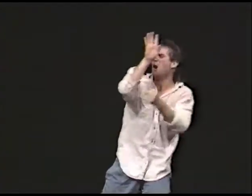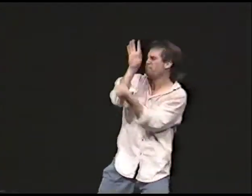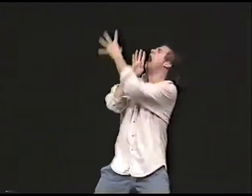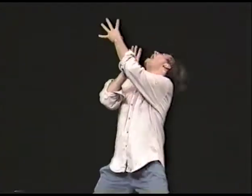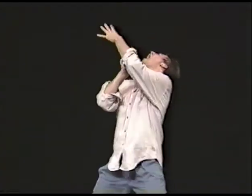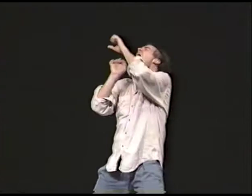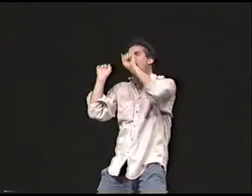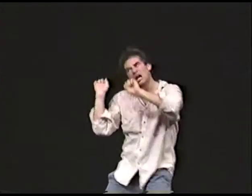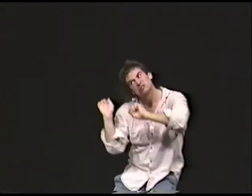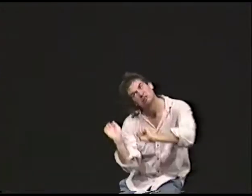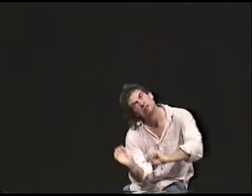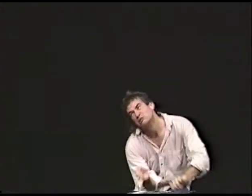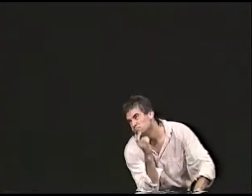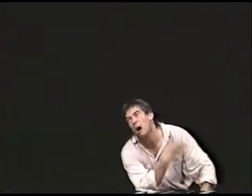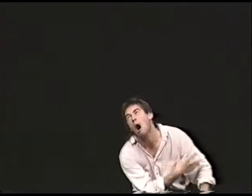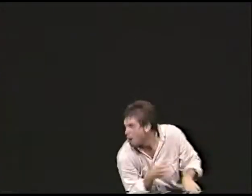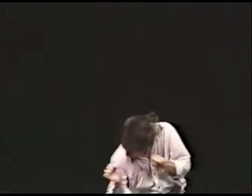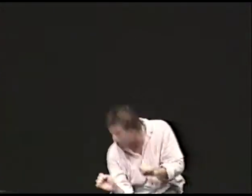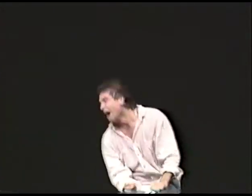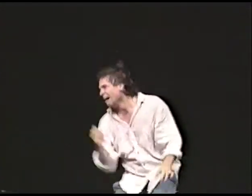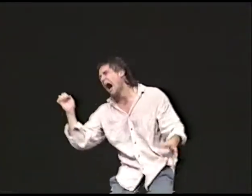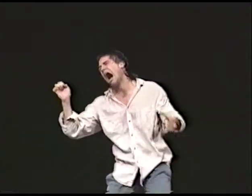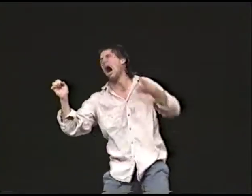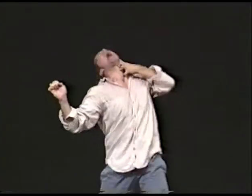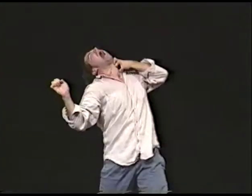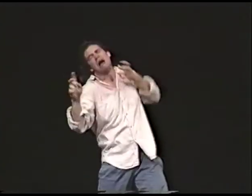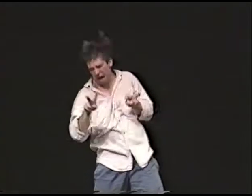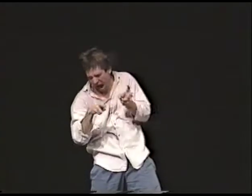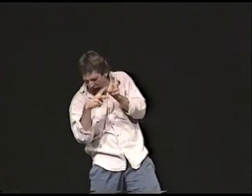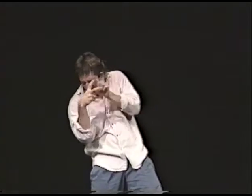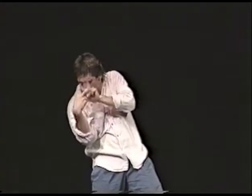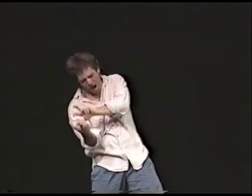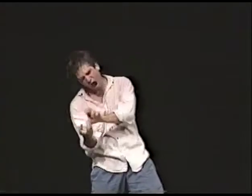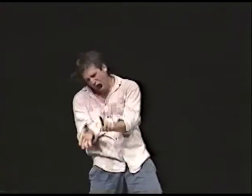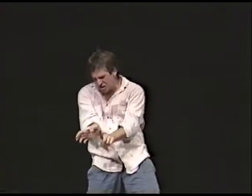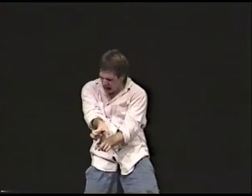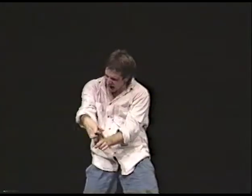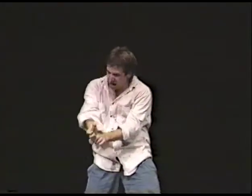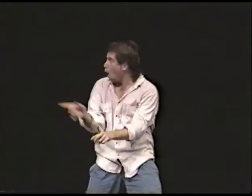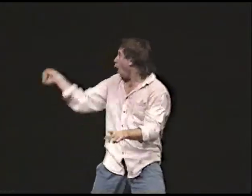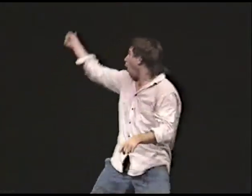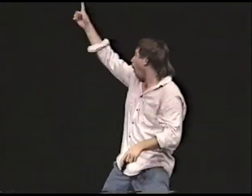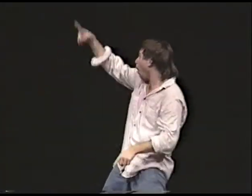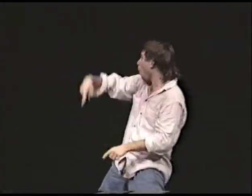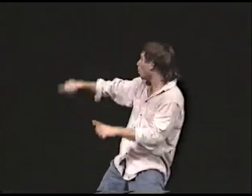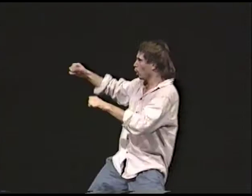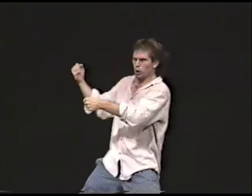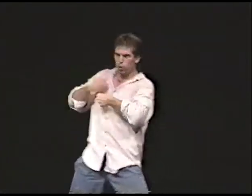tearing blood vessels towards the jugular.